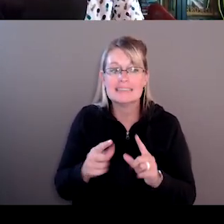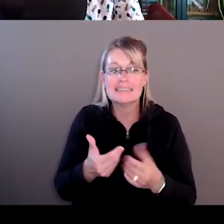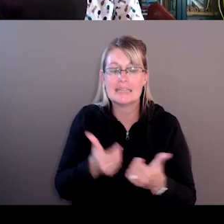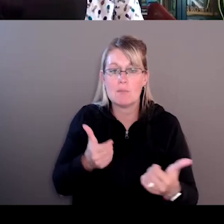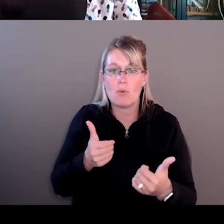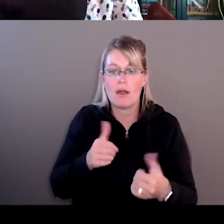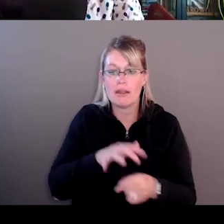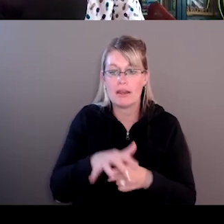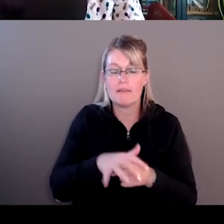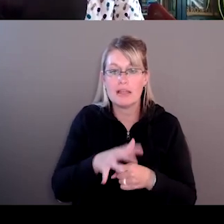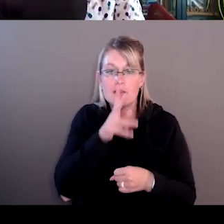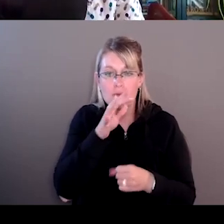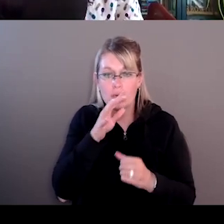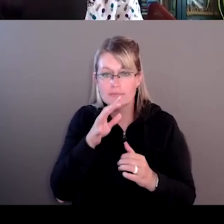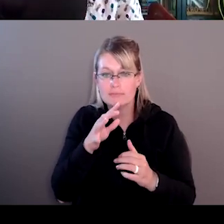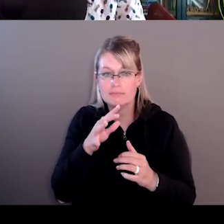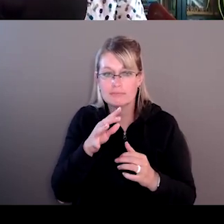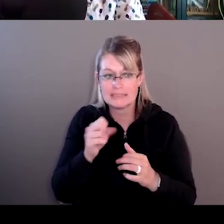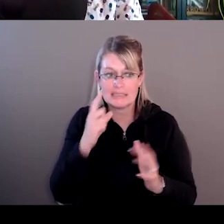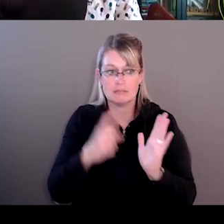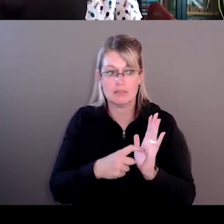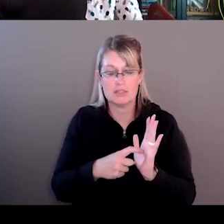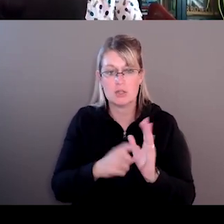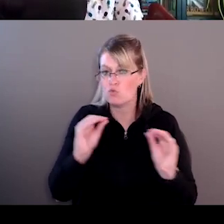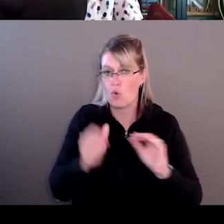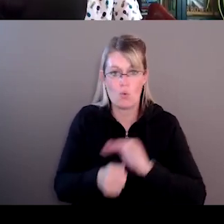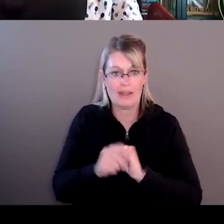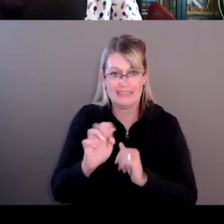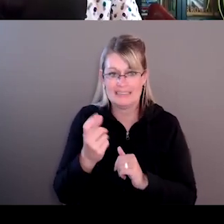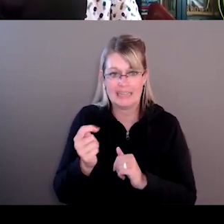to select it. That means no hidden text if you can use it because we are honoring 253 label